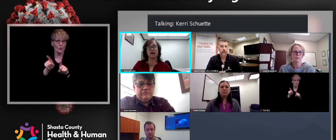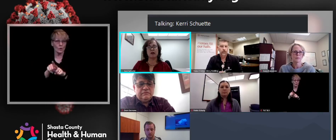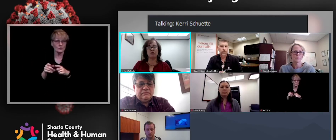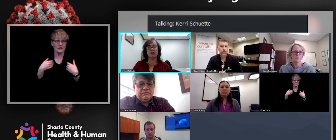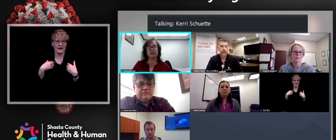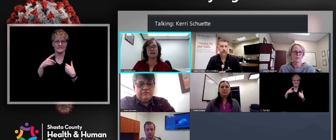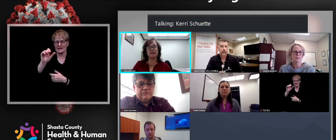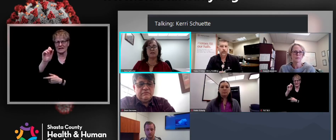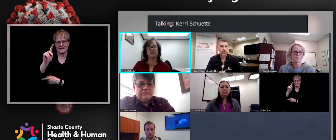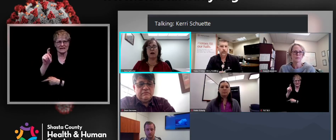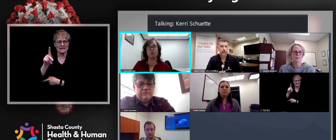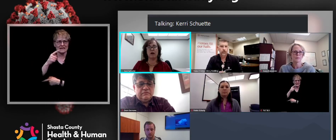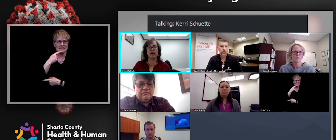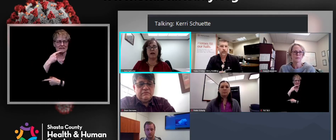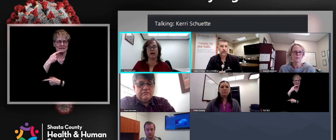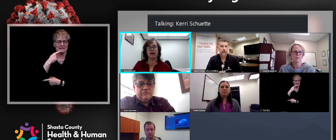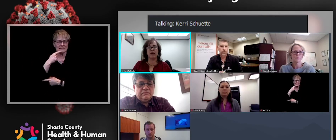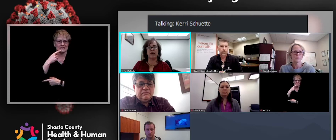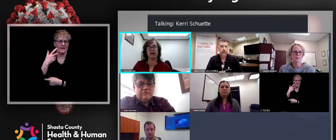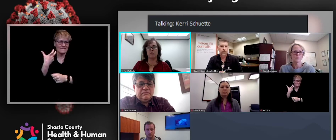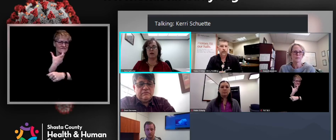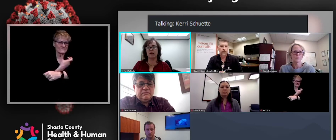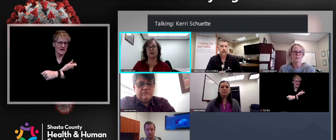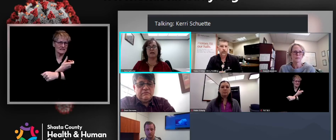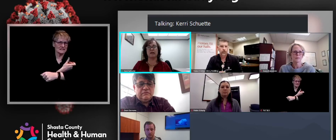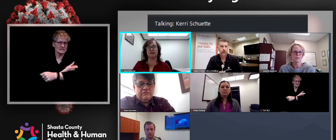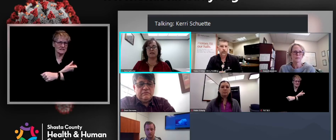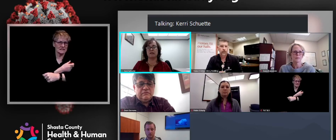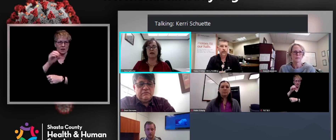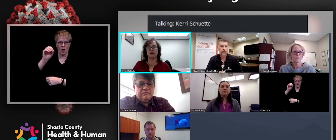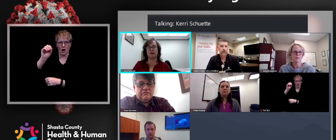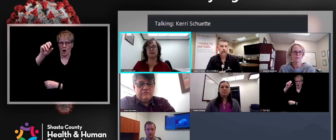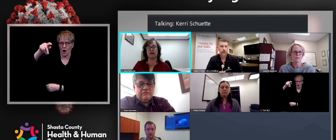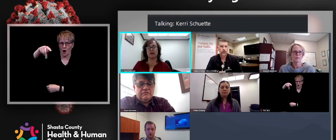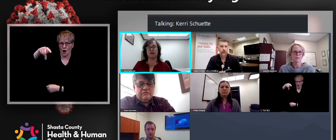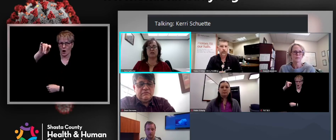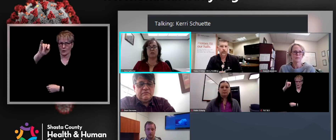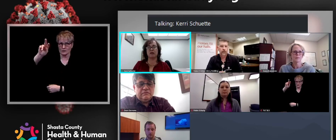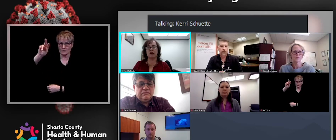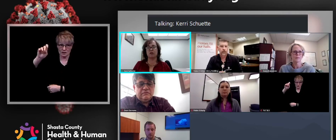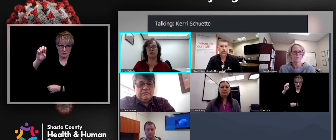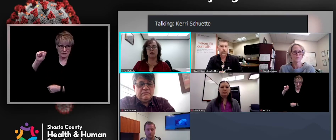other clinics in that way, the Safeway clinics and things of that nature. Some of the other